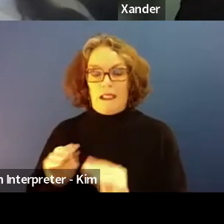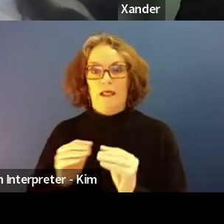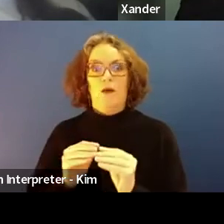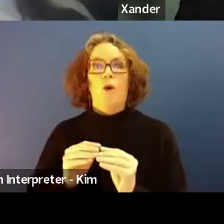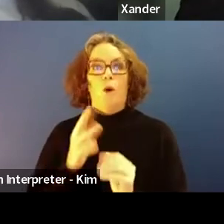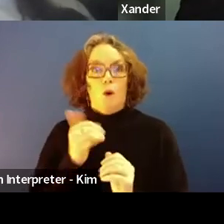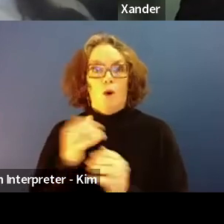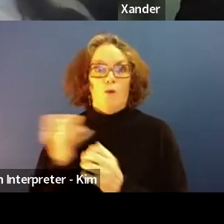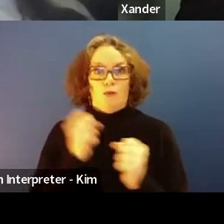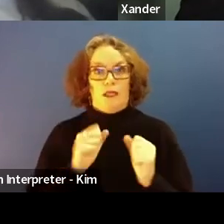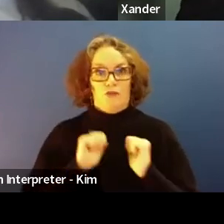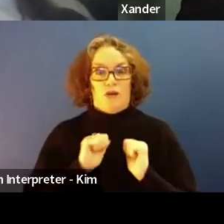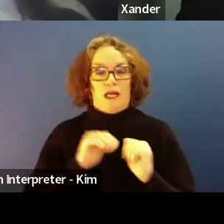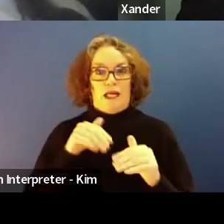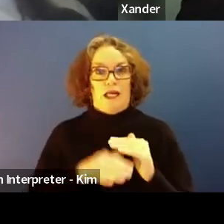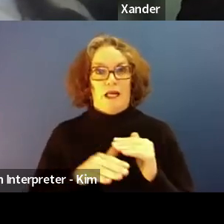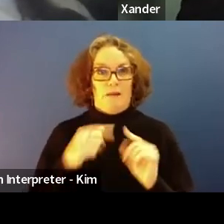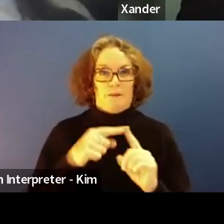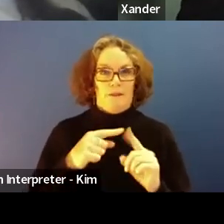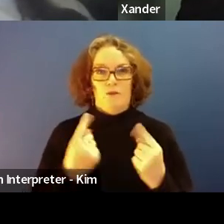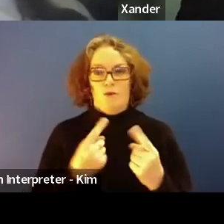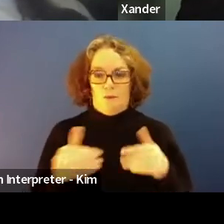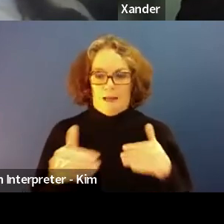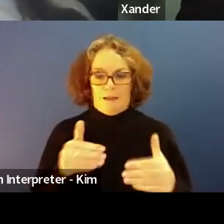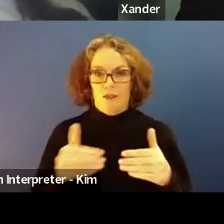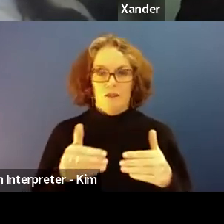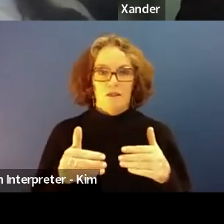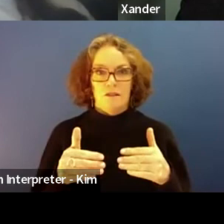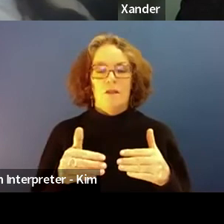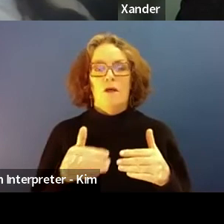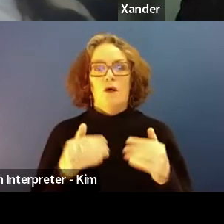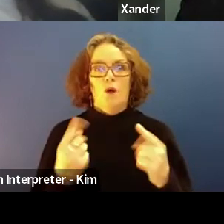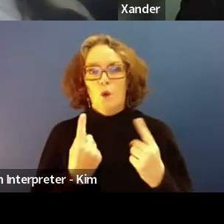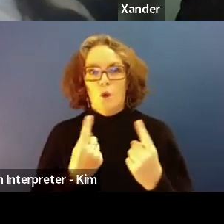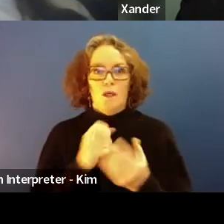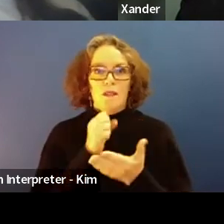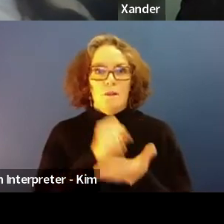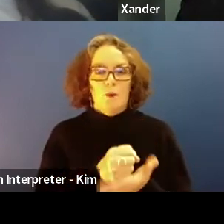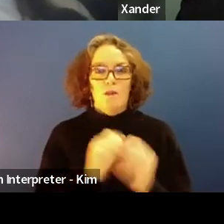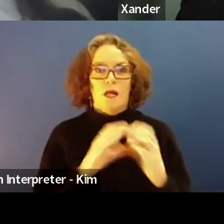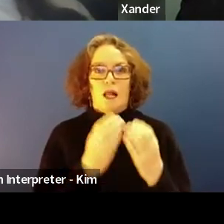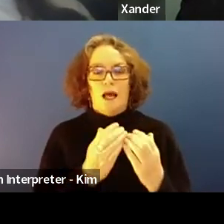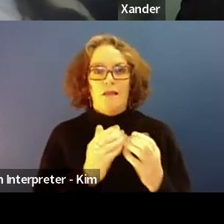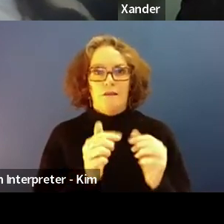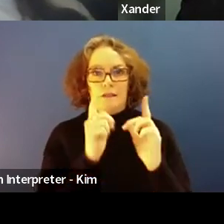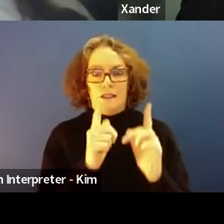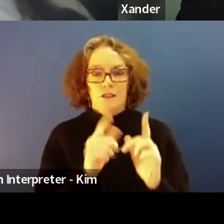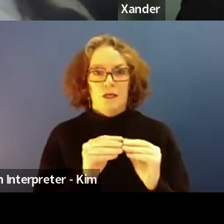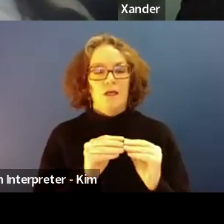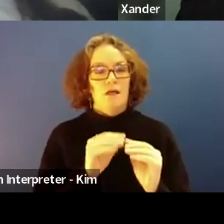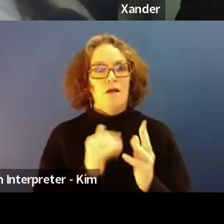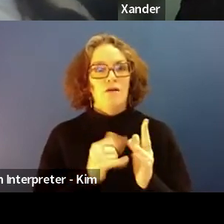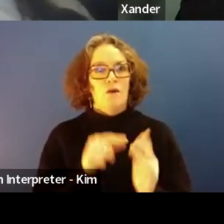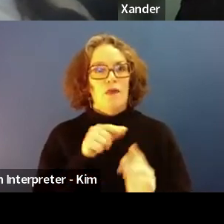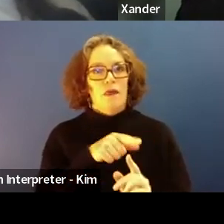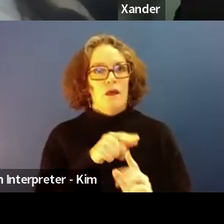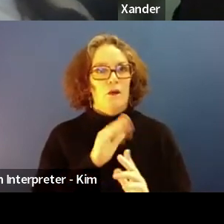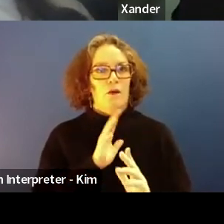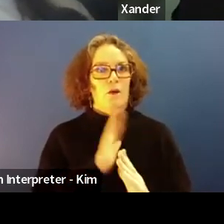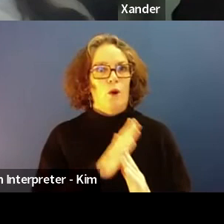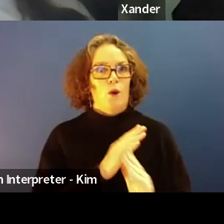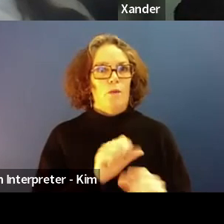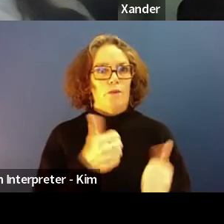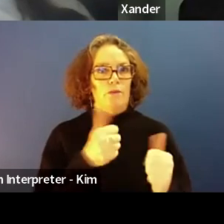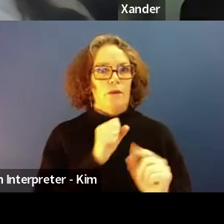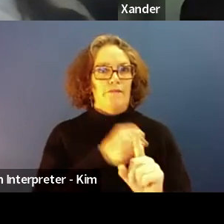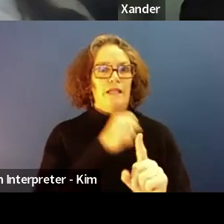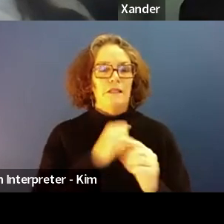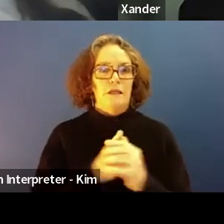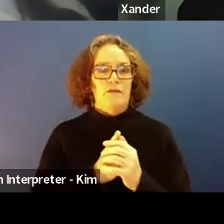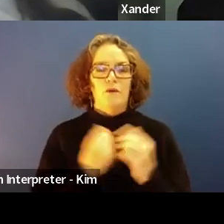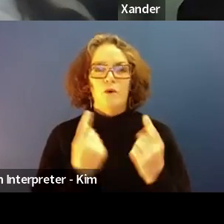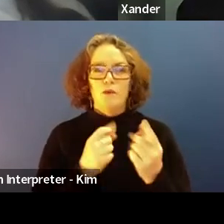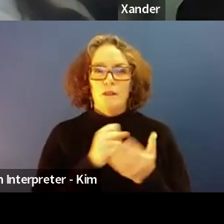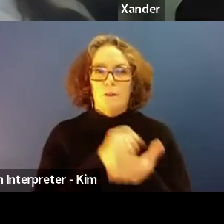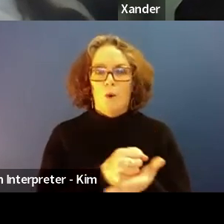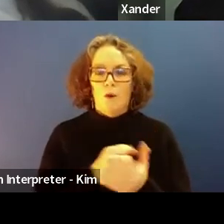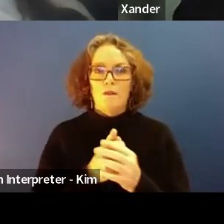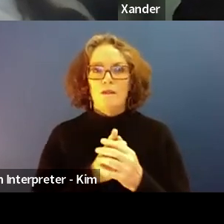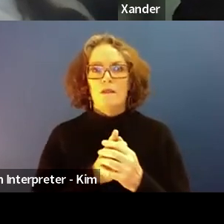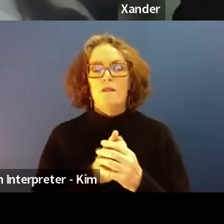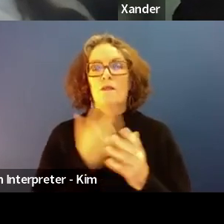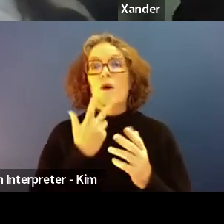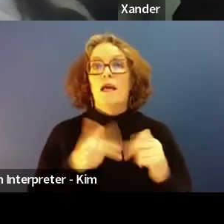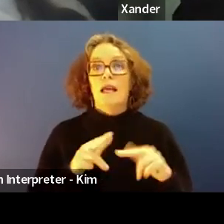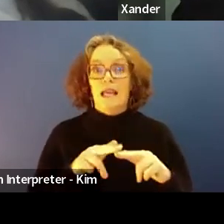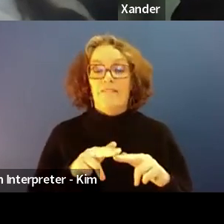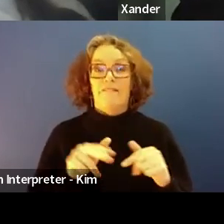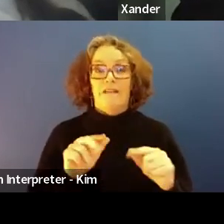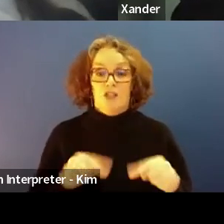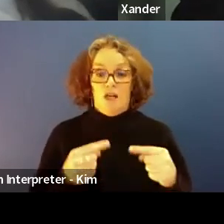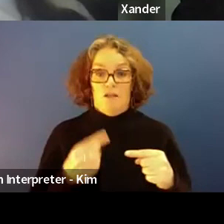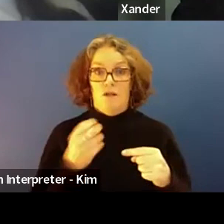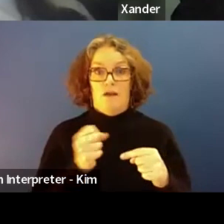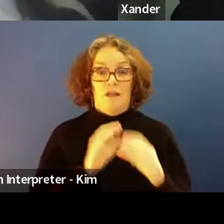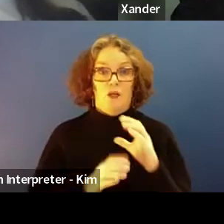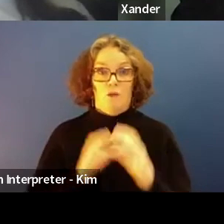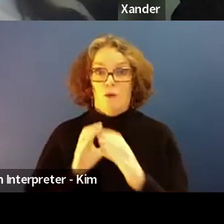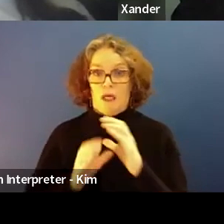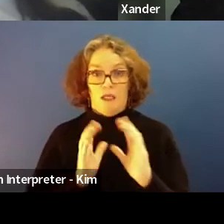So, who supports the classroom teacher to be effective who supports the, you know, teacher aid or learning support or or other people involved, and to understand then if there are challenges in that communication.